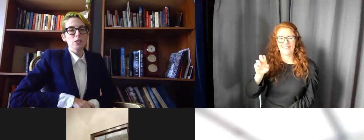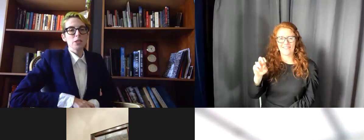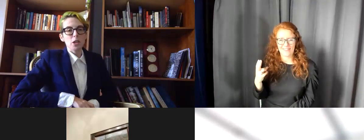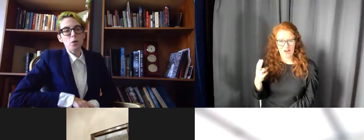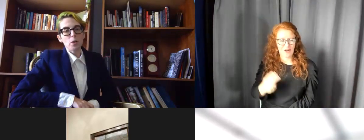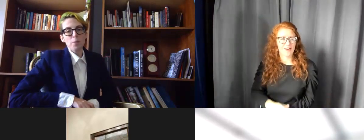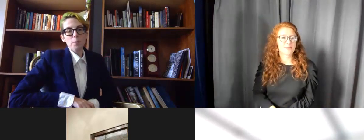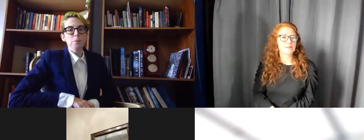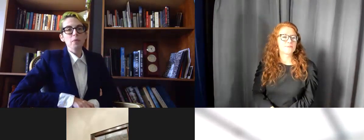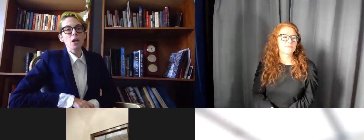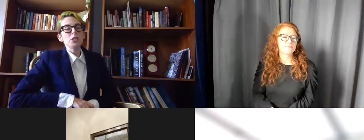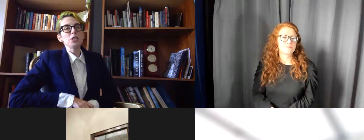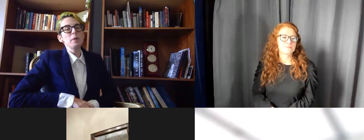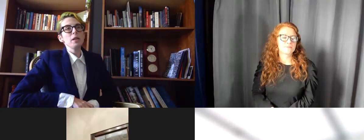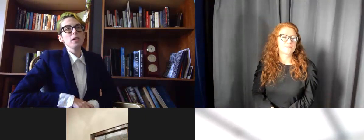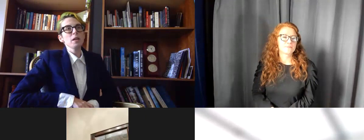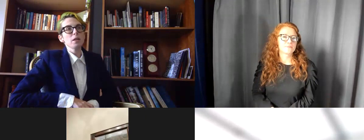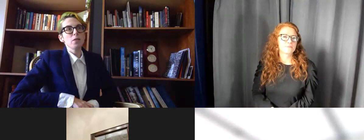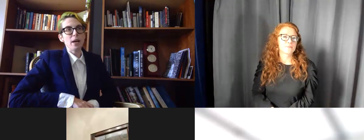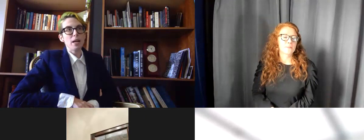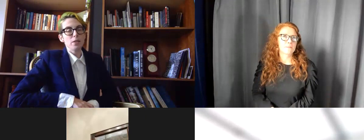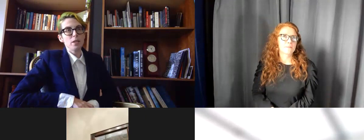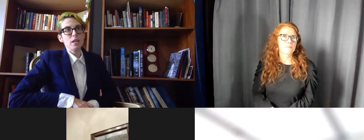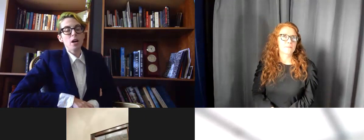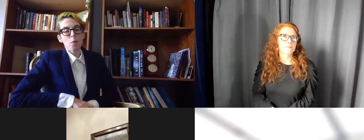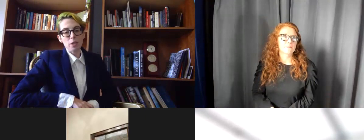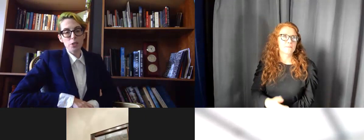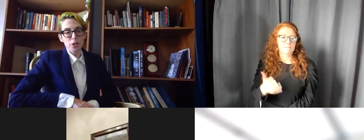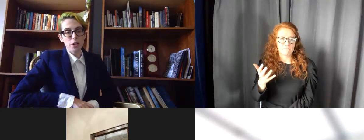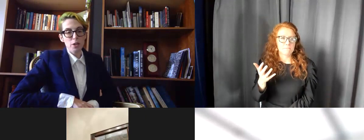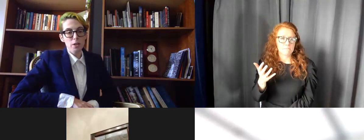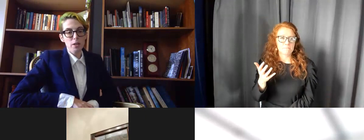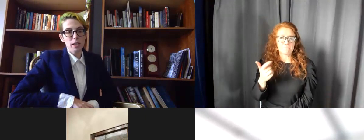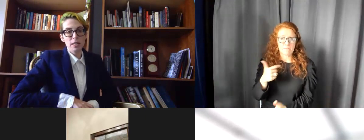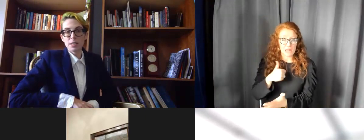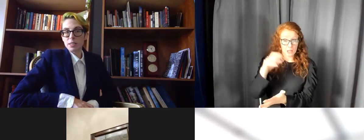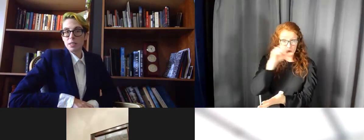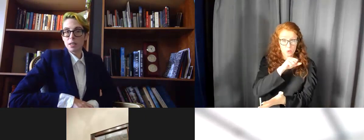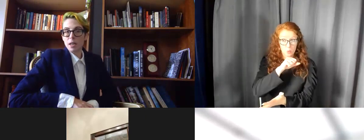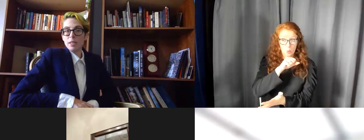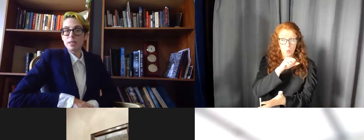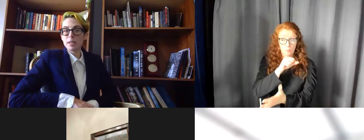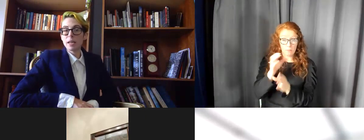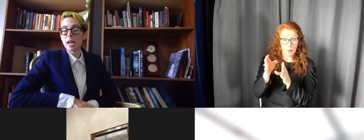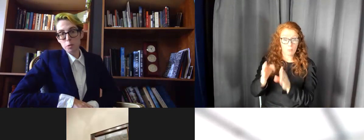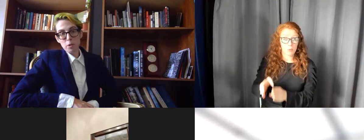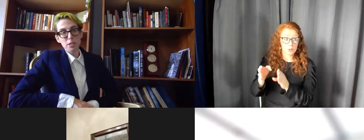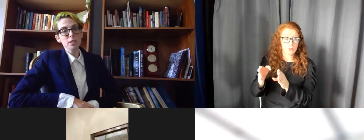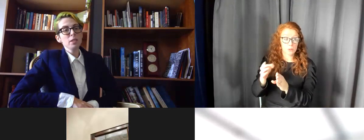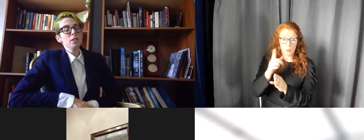Farrah Garland: So. Farrah Garland: assuming that the commenter is an abled person.